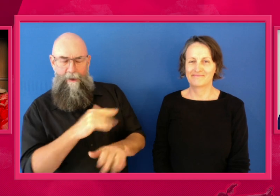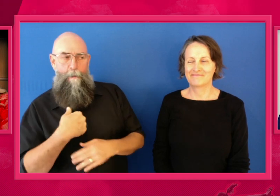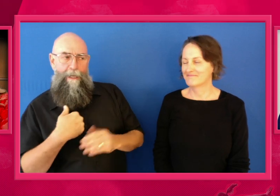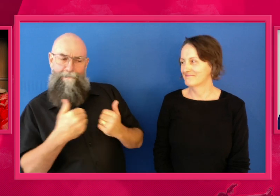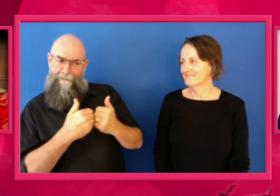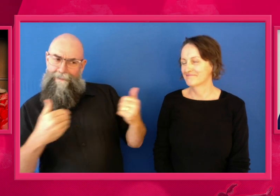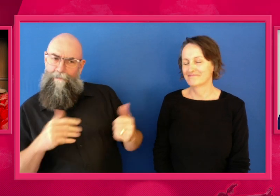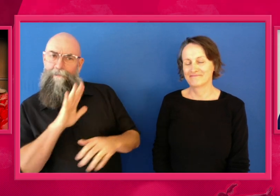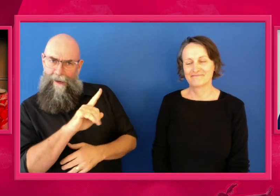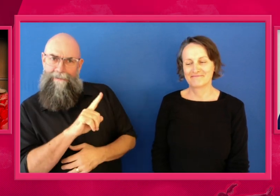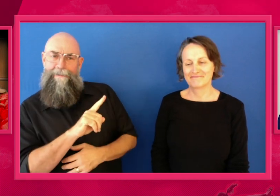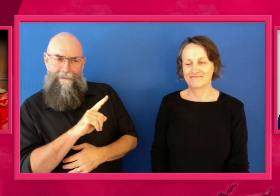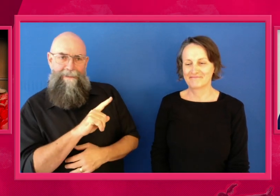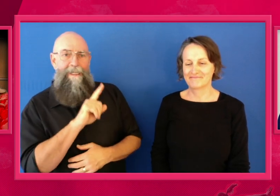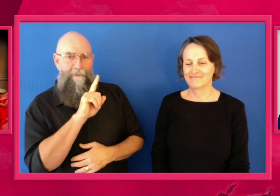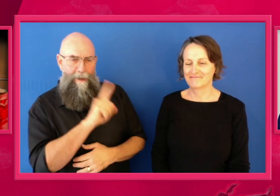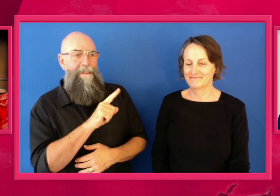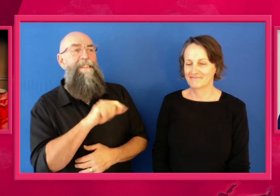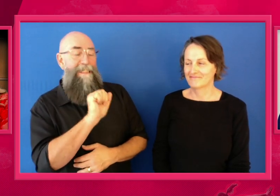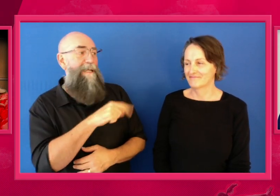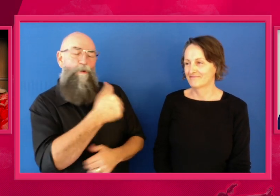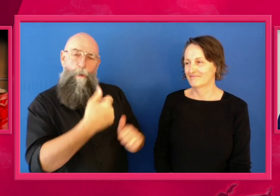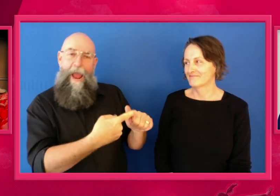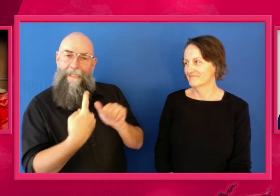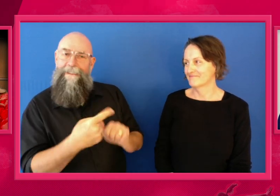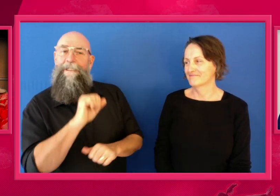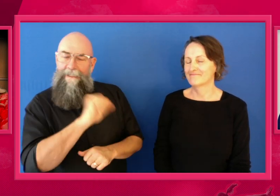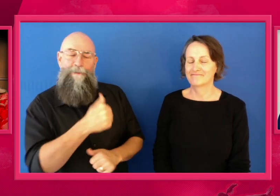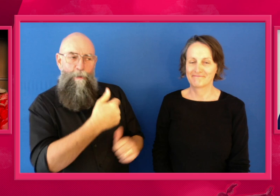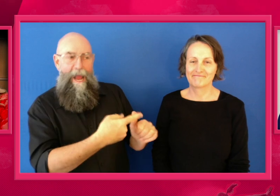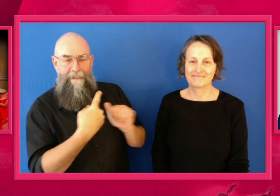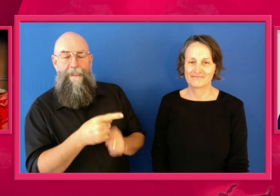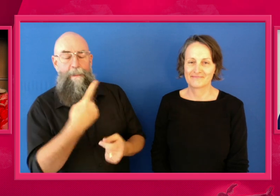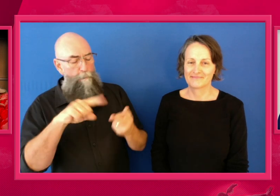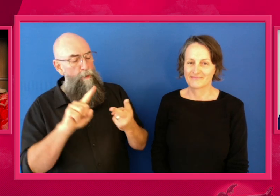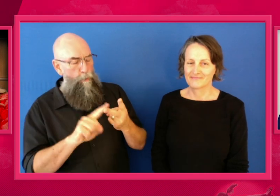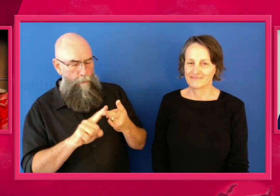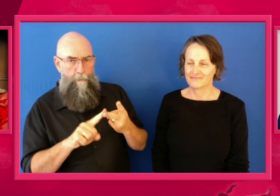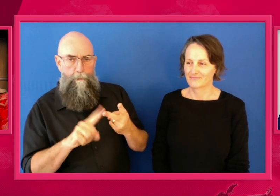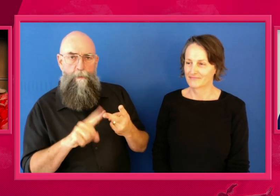right? We won't be swayed. But yes, it was a good answer. Yep, we're giving you high marks for that. Number two, what's your superstition?